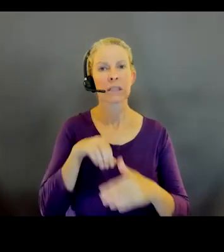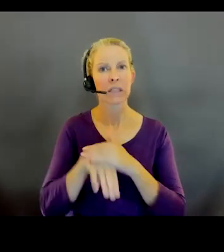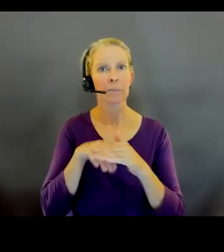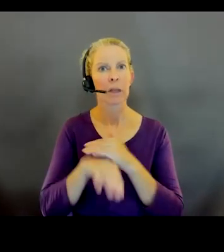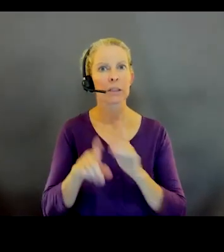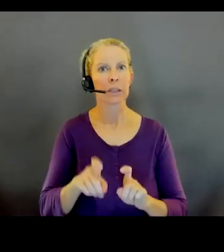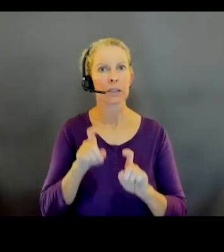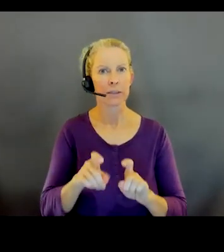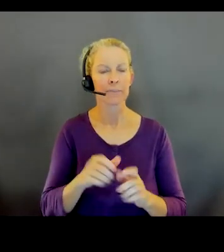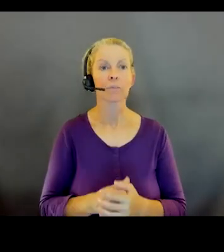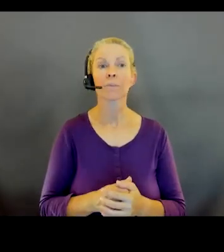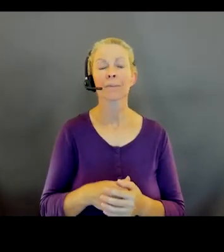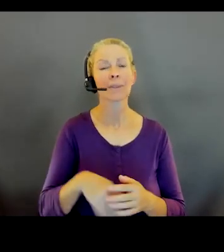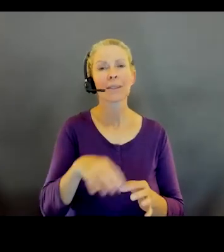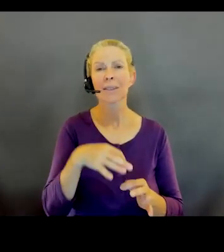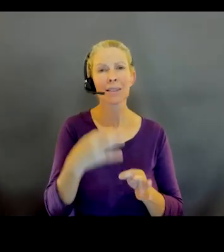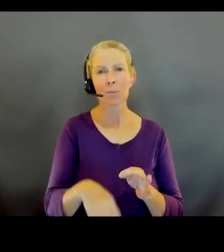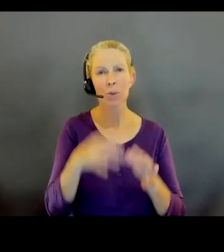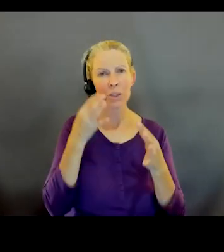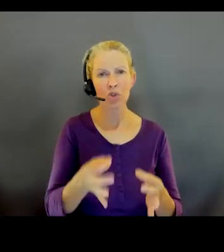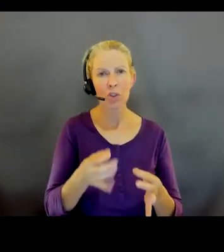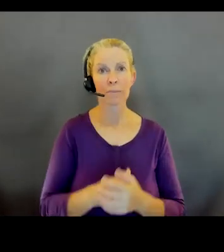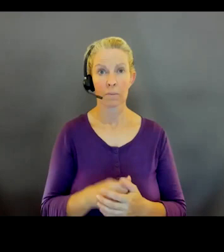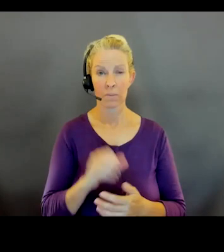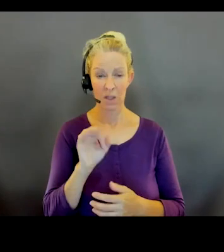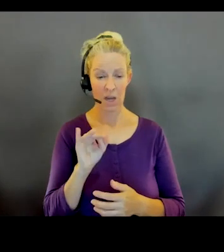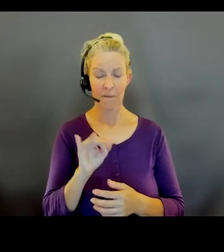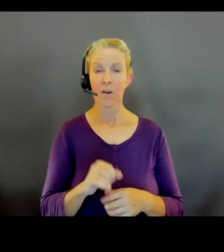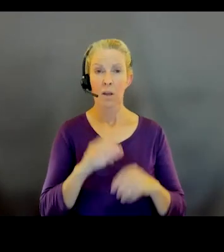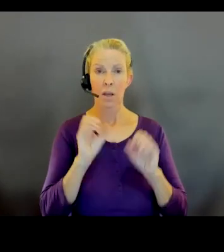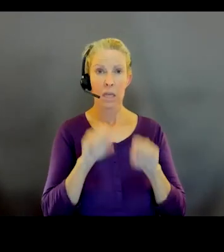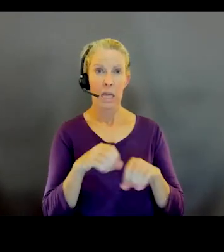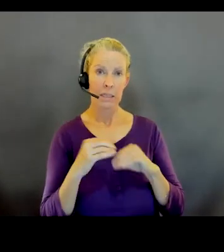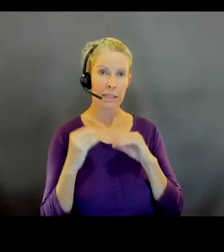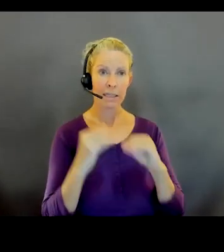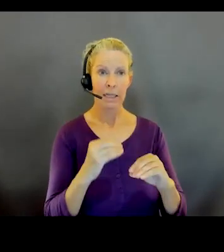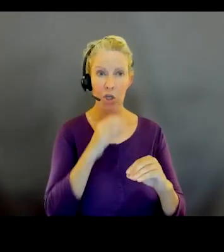that you could teach a 12-year-old human, with a simple decision model, to correctly pass or